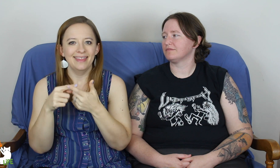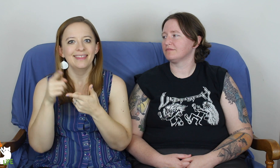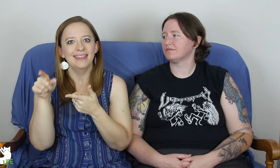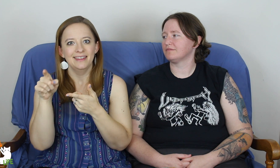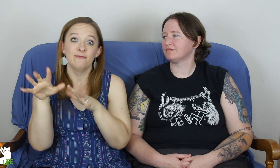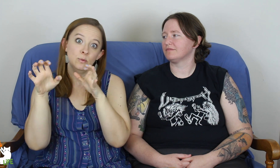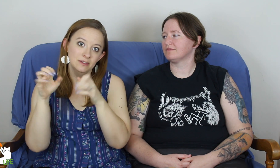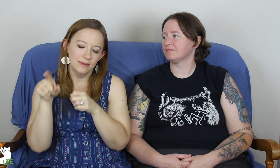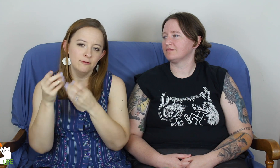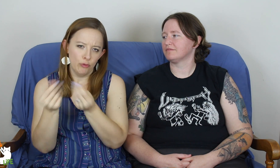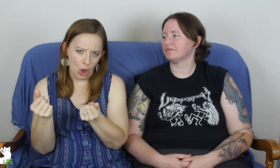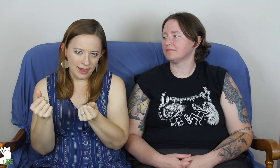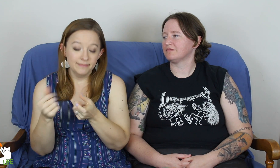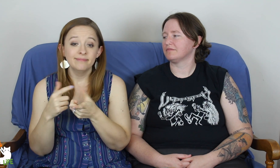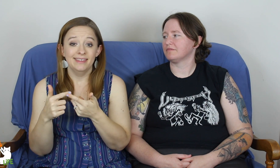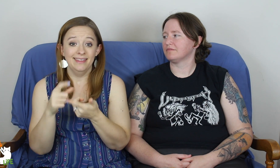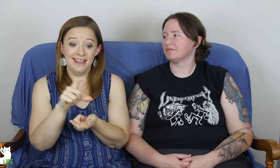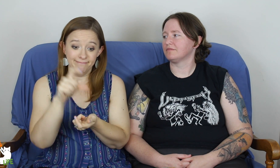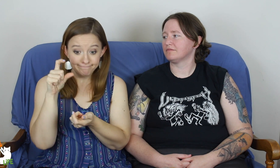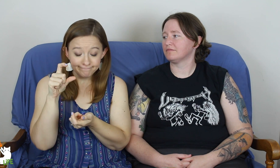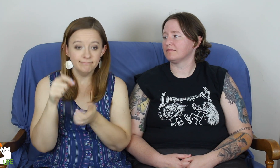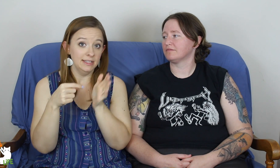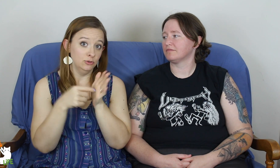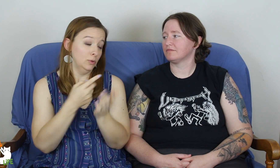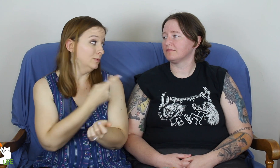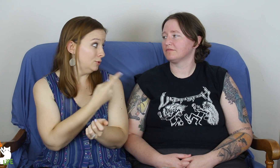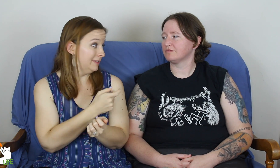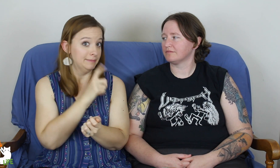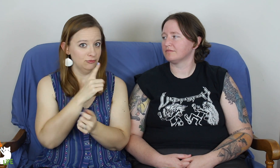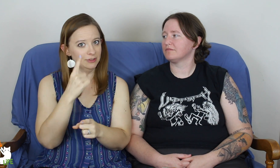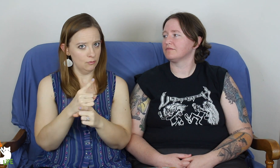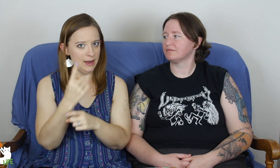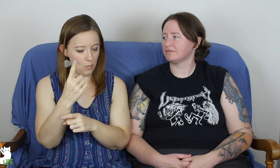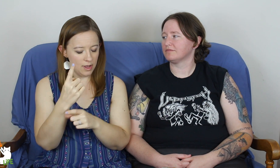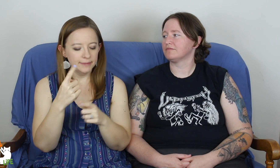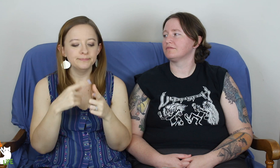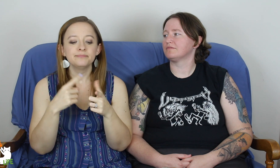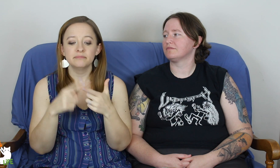Then they freeze it there. So, they thaw it. Then they take it out and show the two of us to make sure it was the right one.